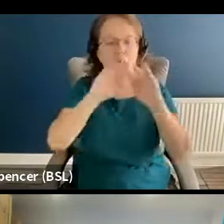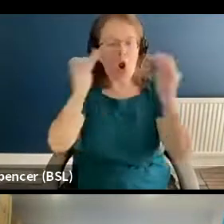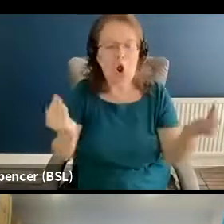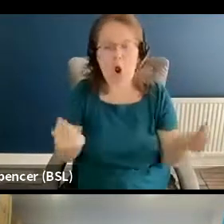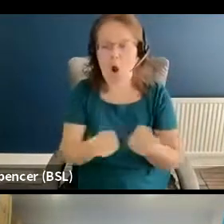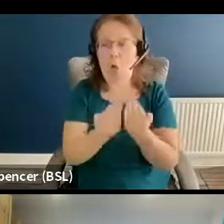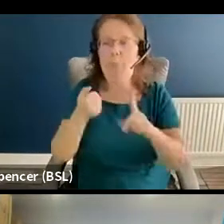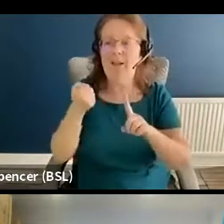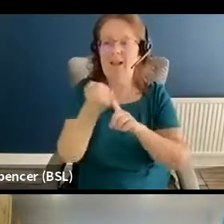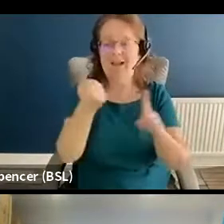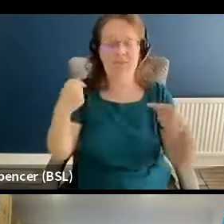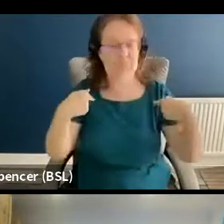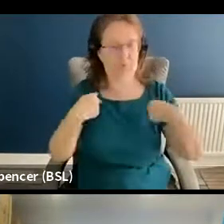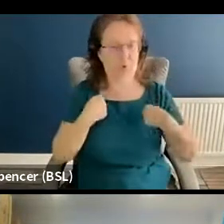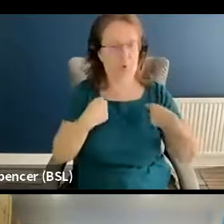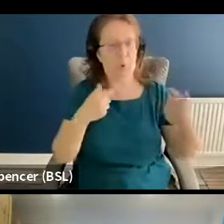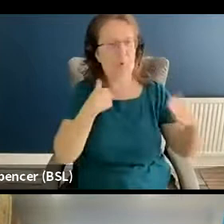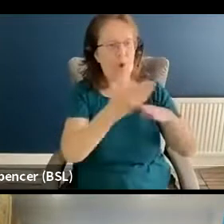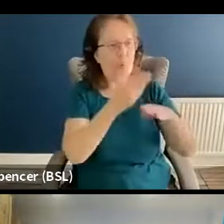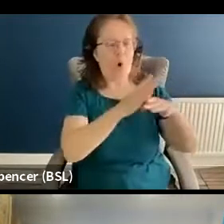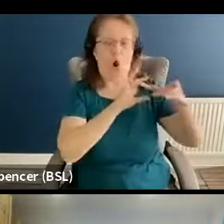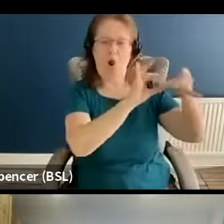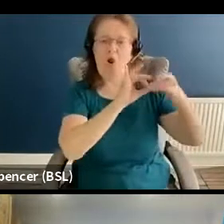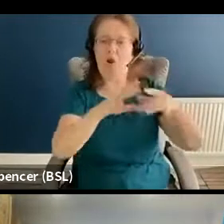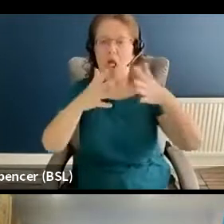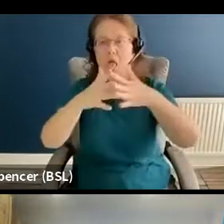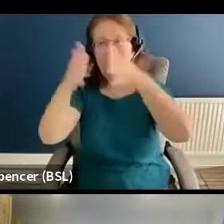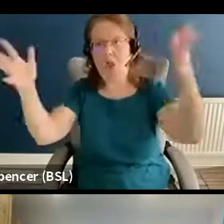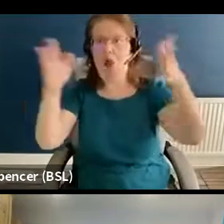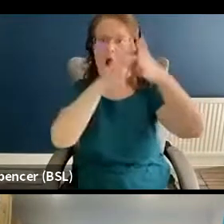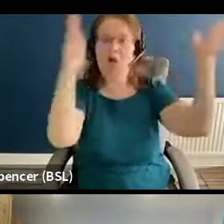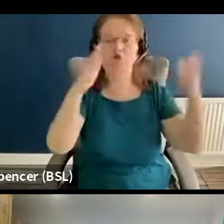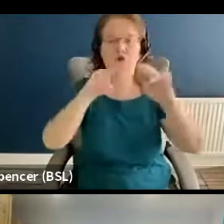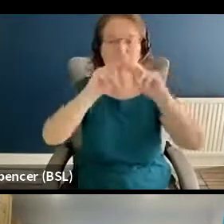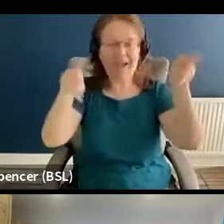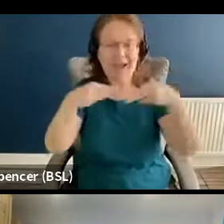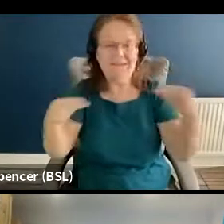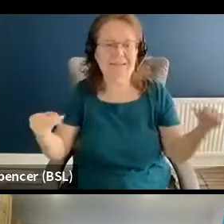large multinational corporations to make sure that people with disabilities are meaningfully